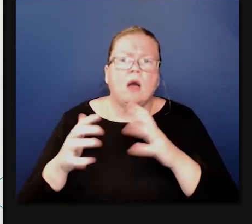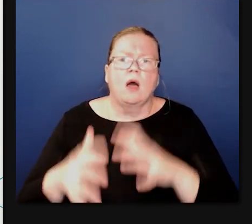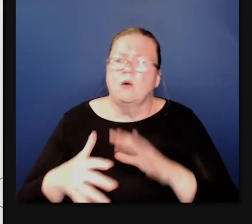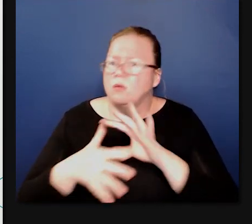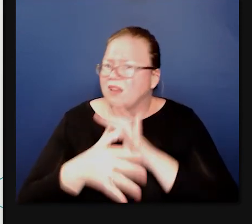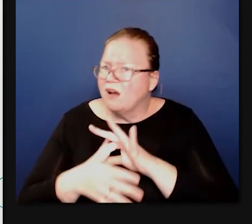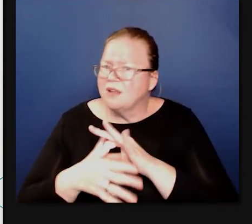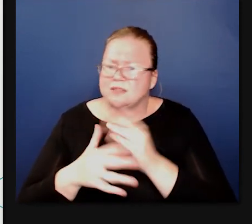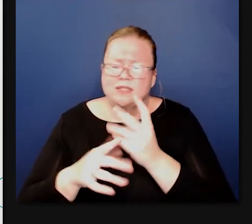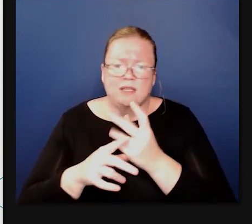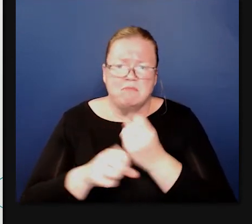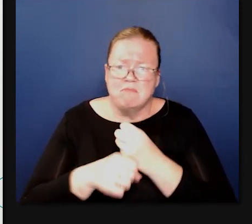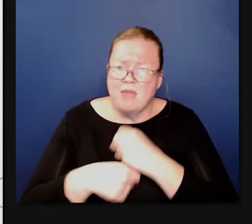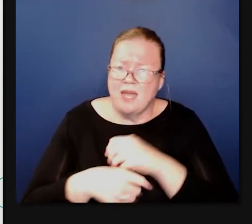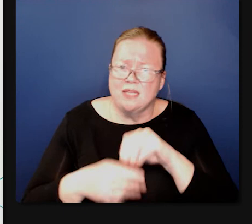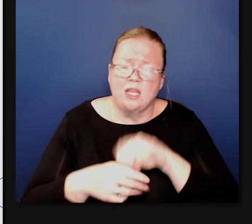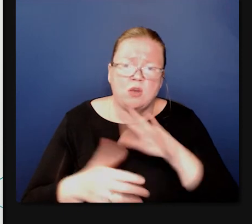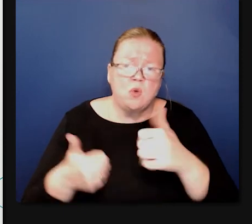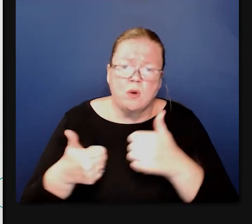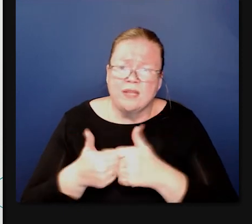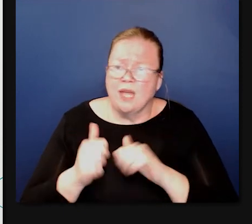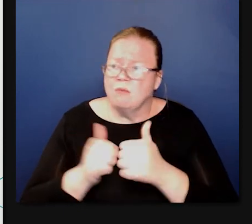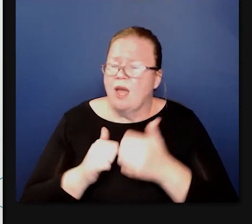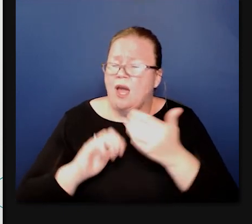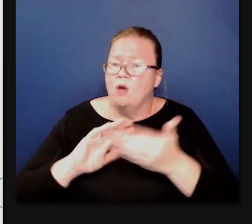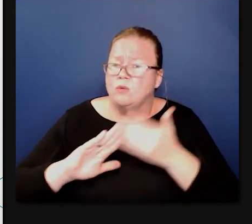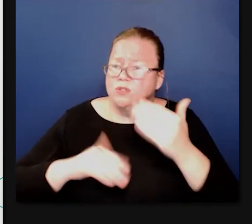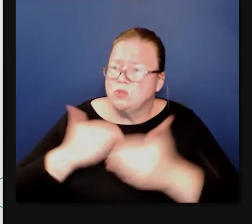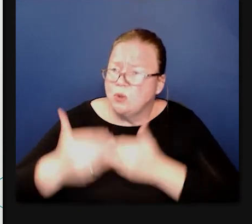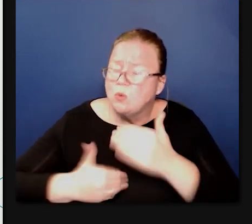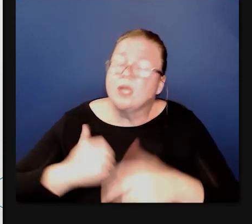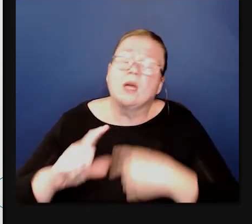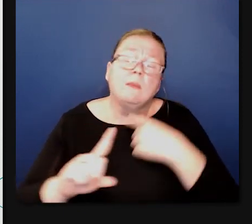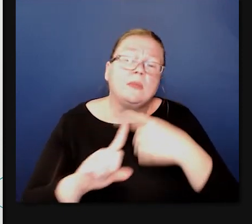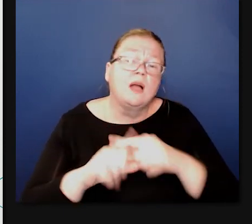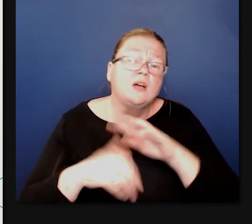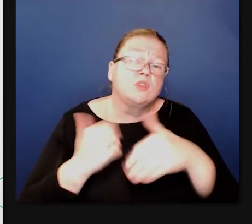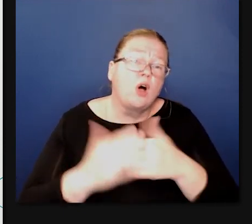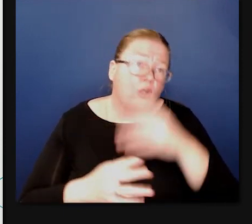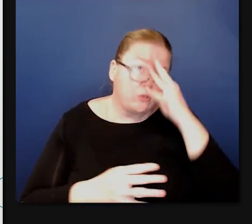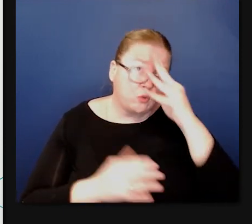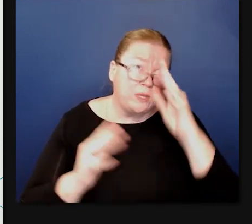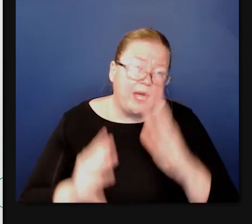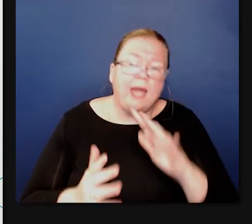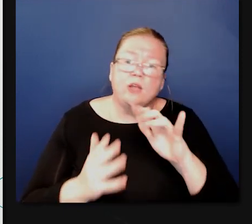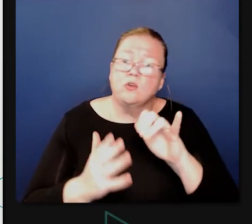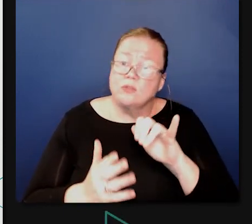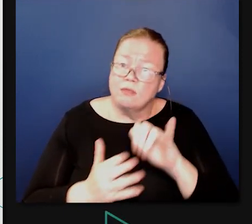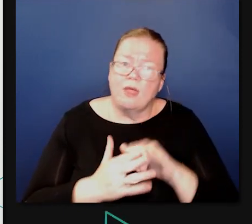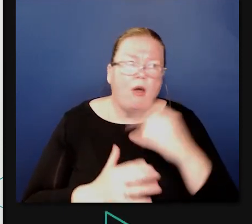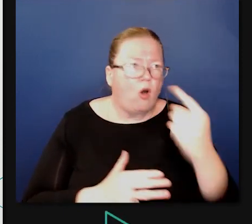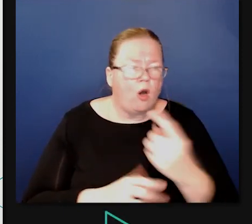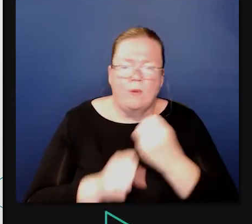about the content produced in your game, how it's doing as well as all the creators they are constantly creating the content.